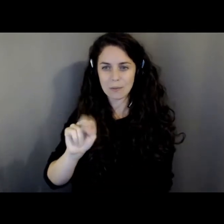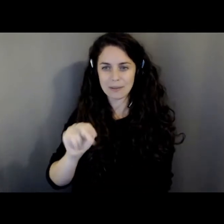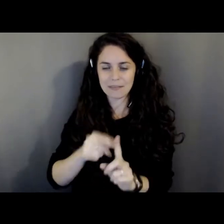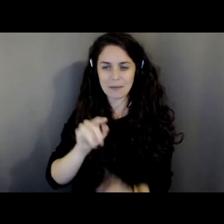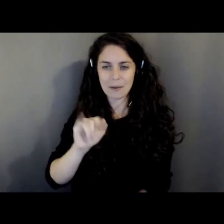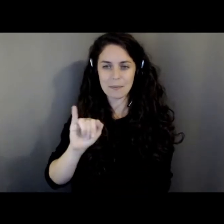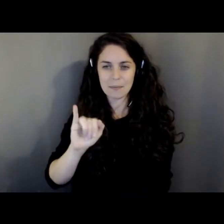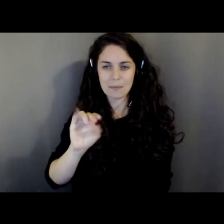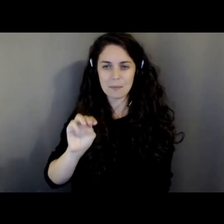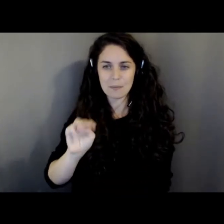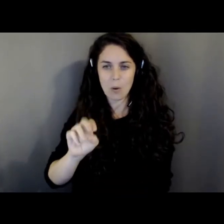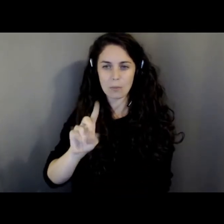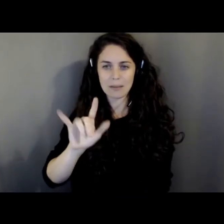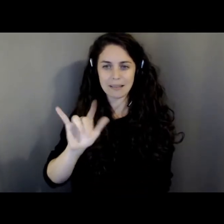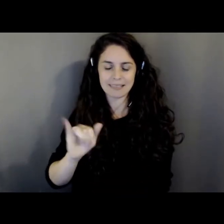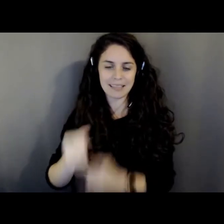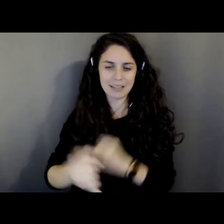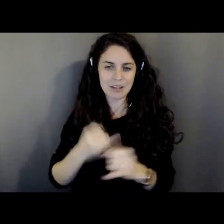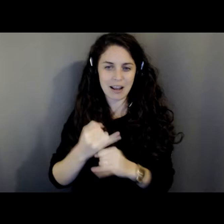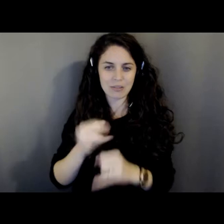This is part of our series on discussing